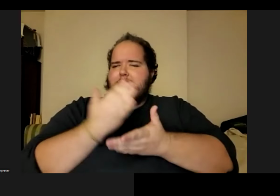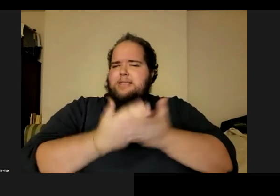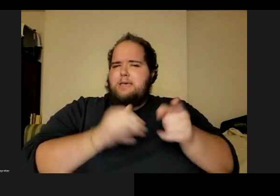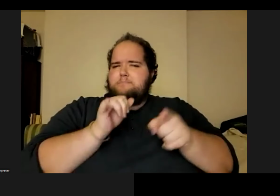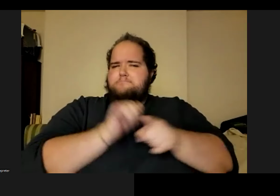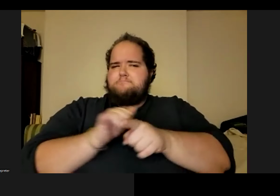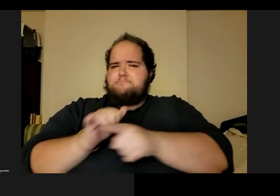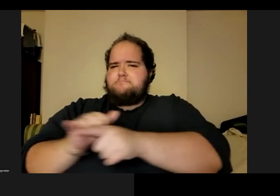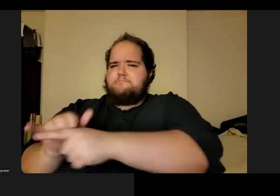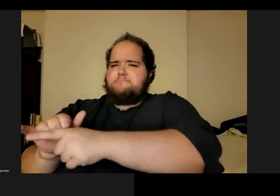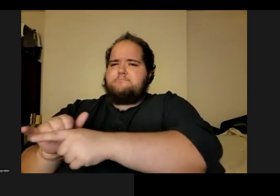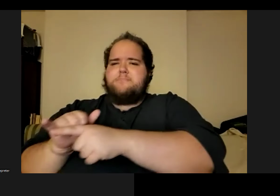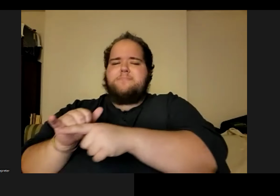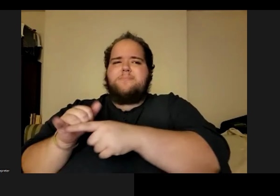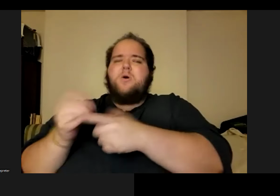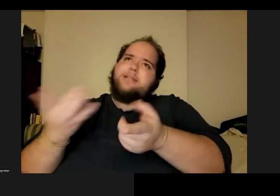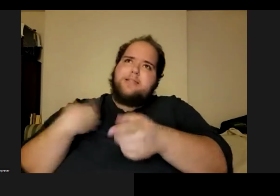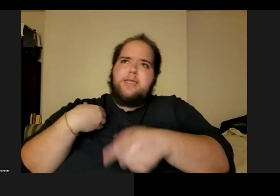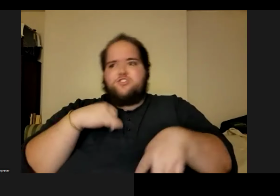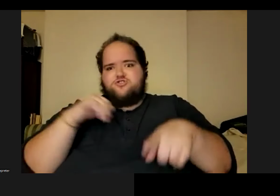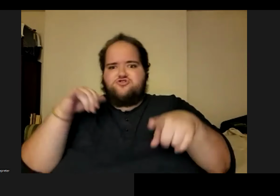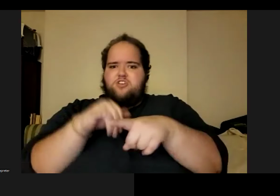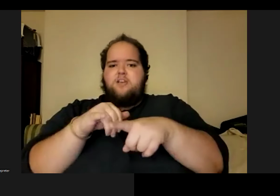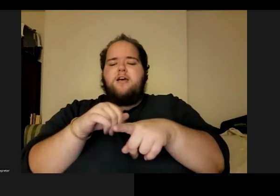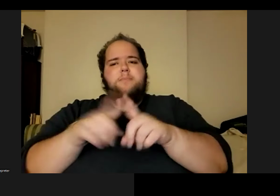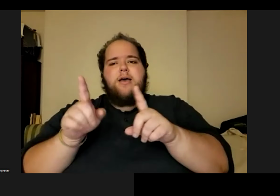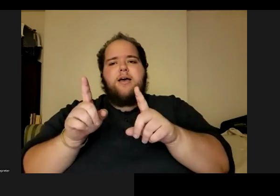They're not like super big but they're…